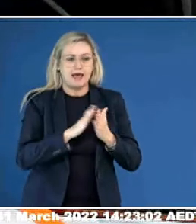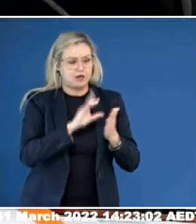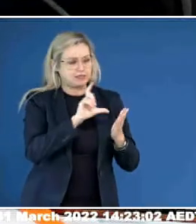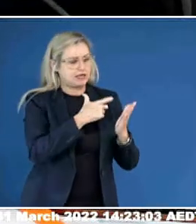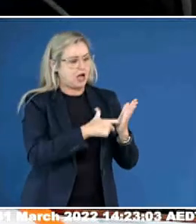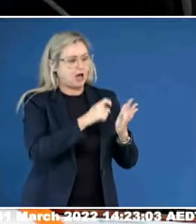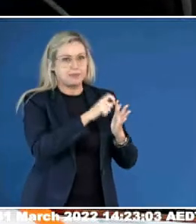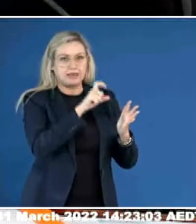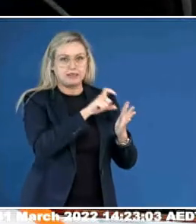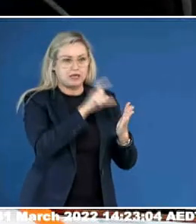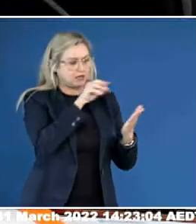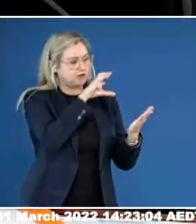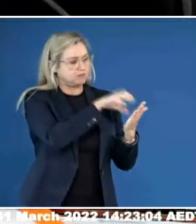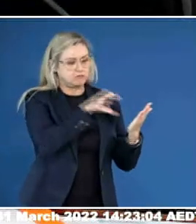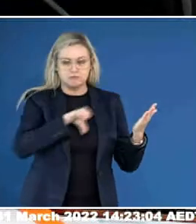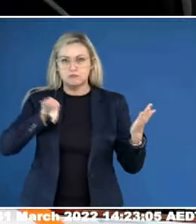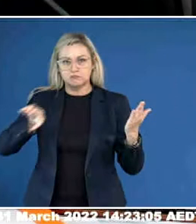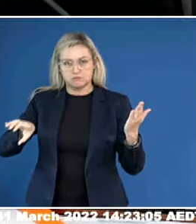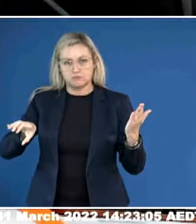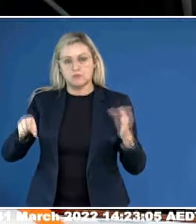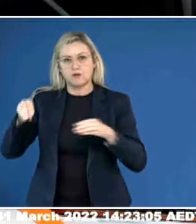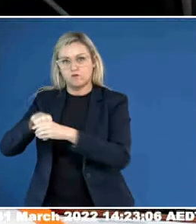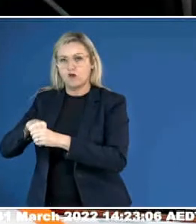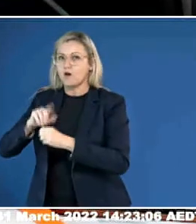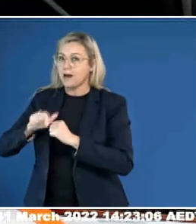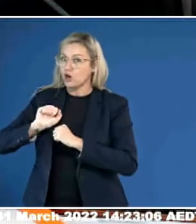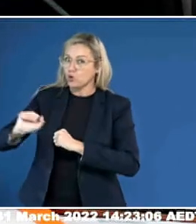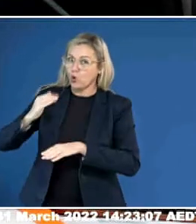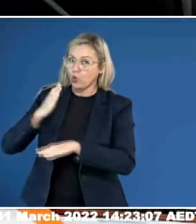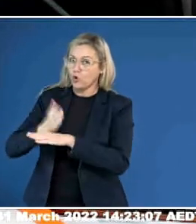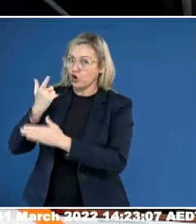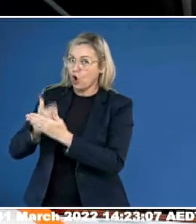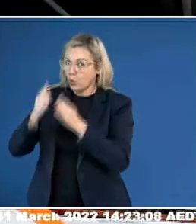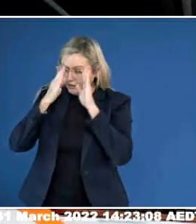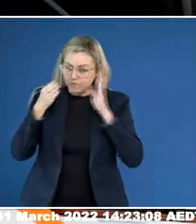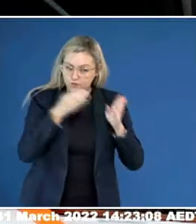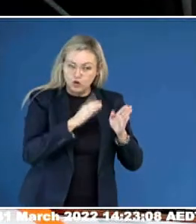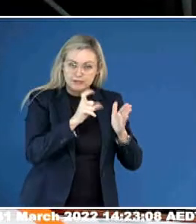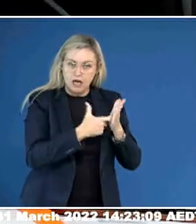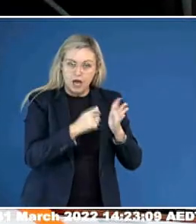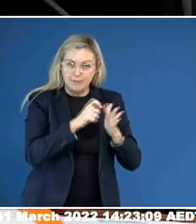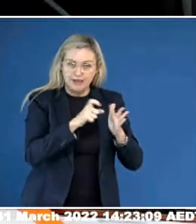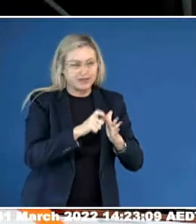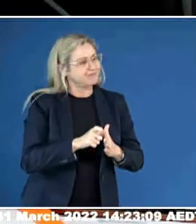CRPD, but your work is not limited to the CRPD, and you've shown that we need to look